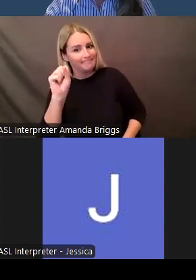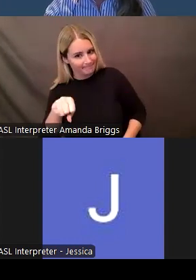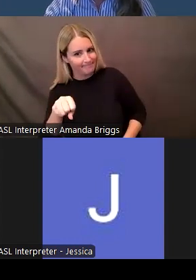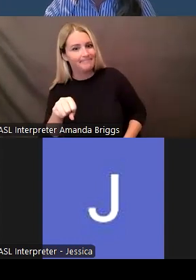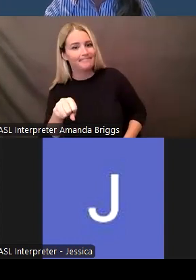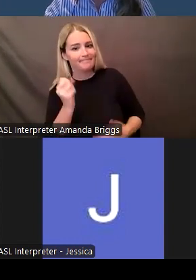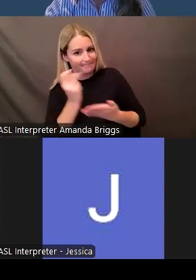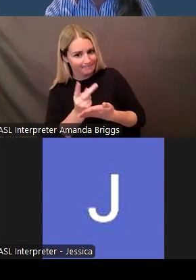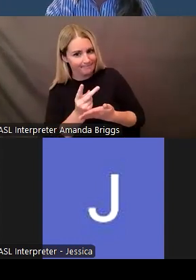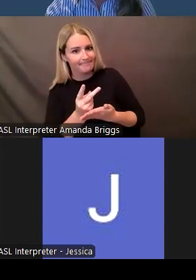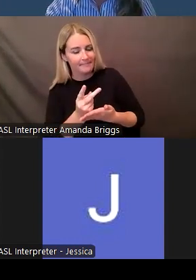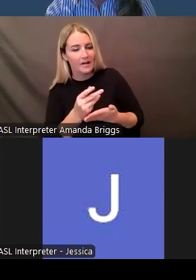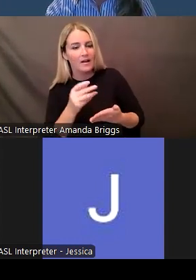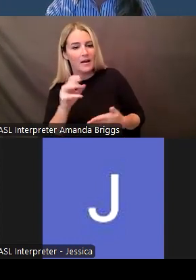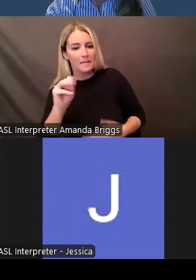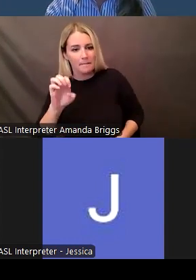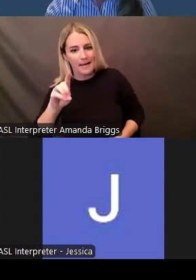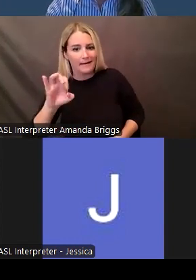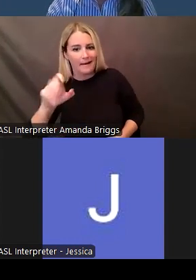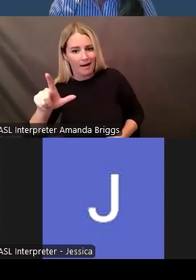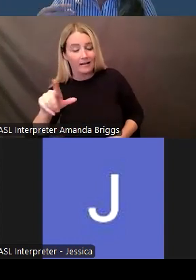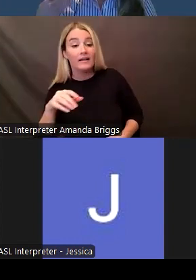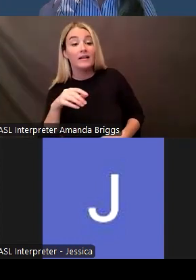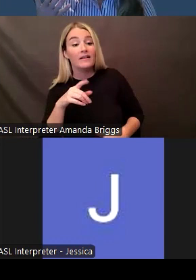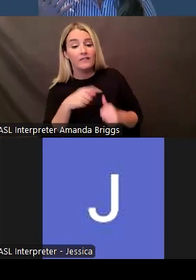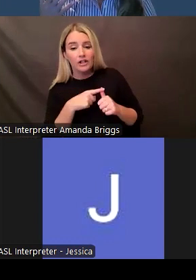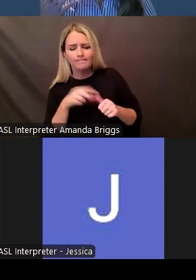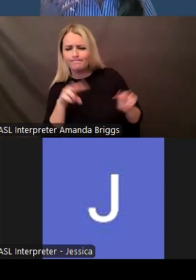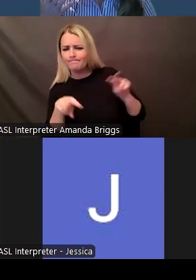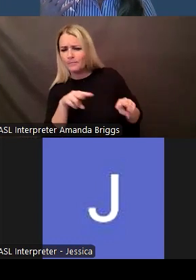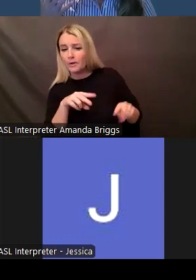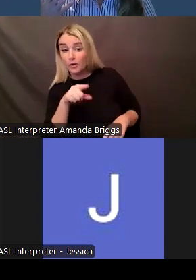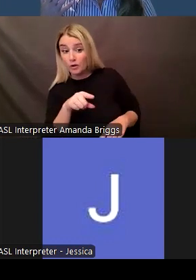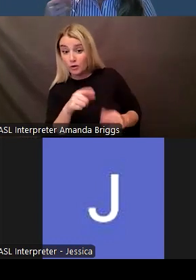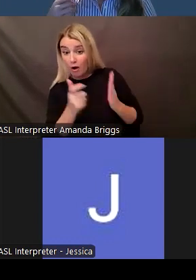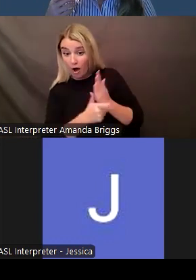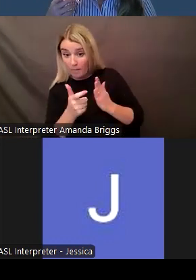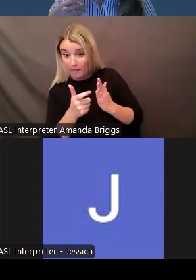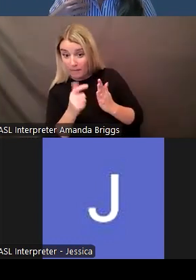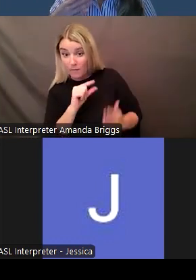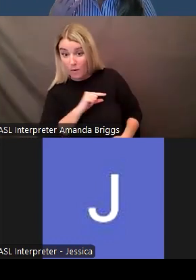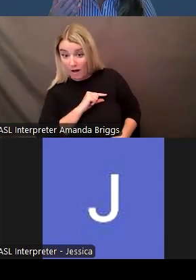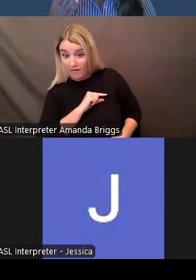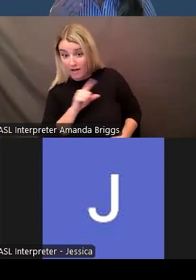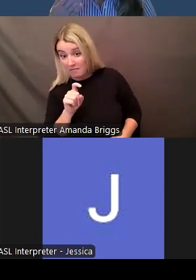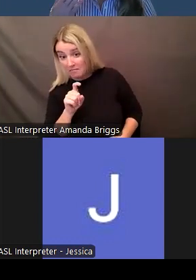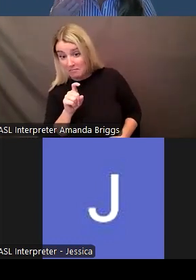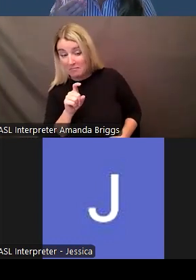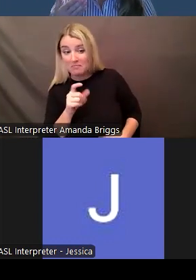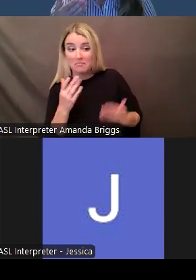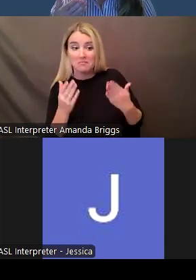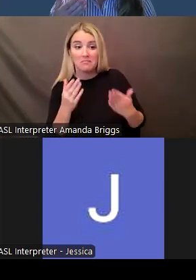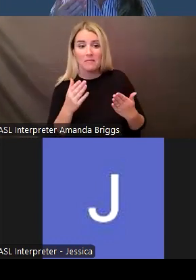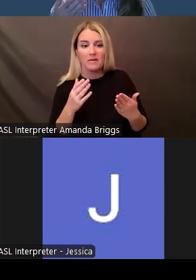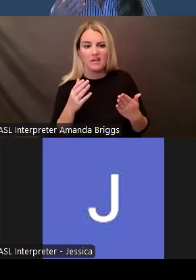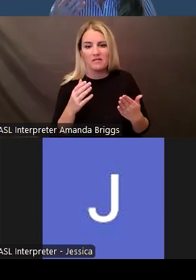they first look at whether you automatically qualify based on receiving other benefits.